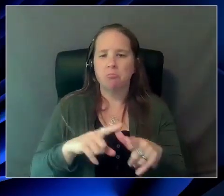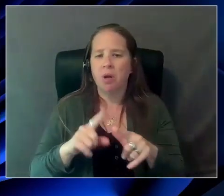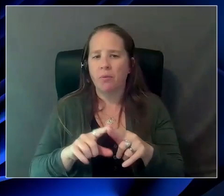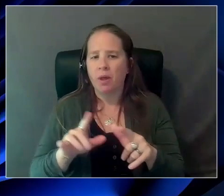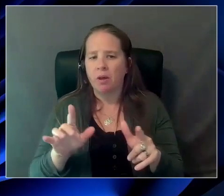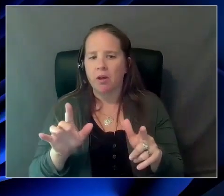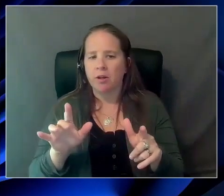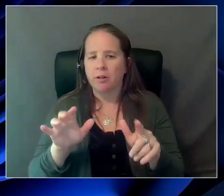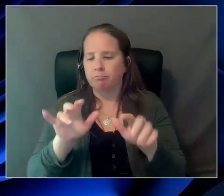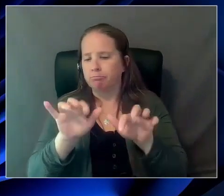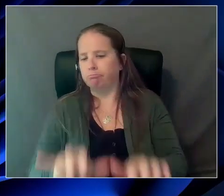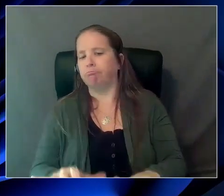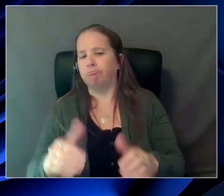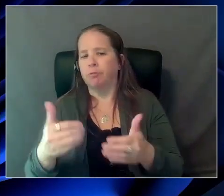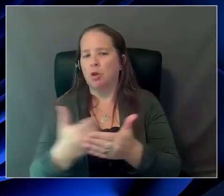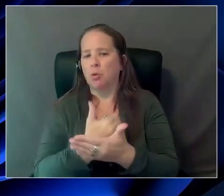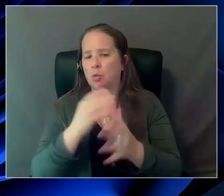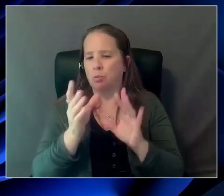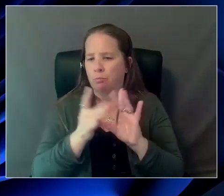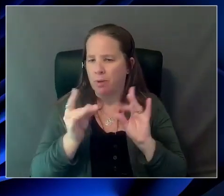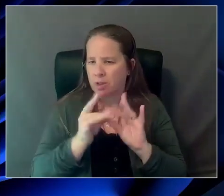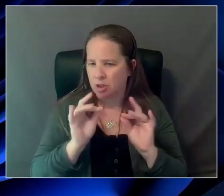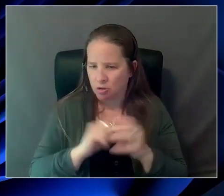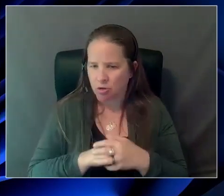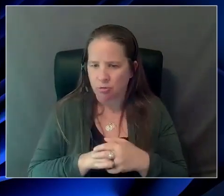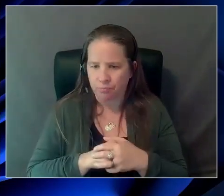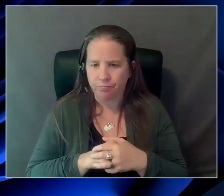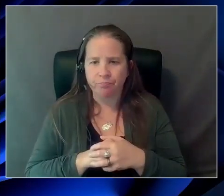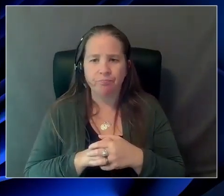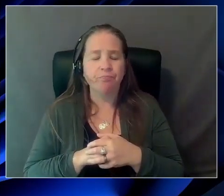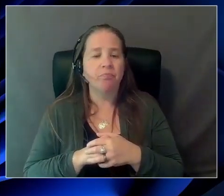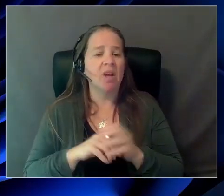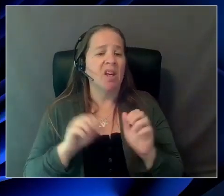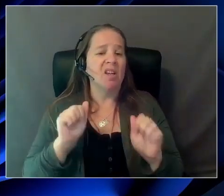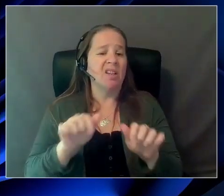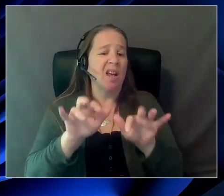right to type a new message. We can type a quick message.